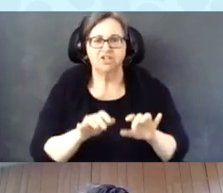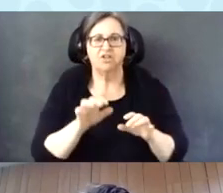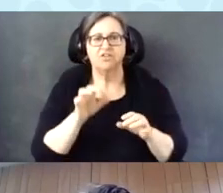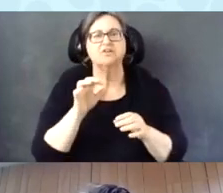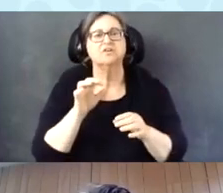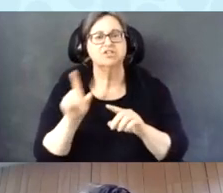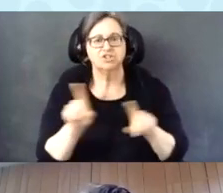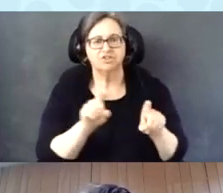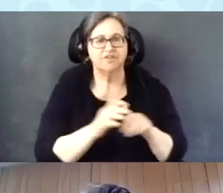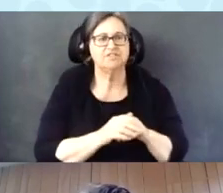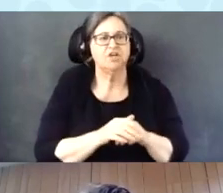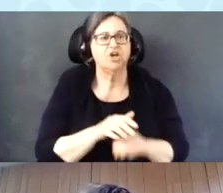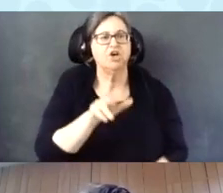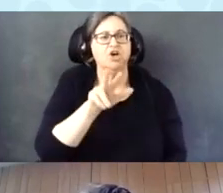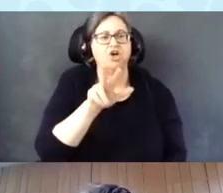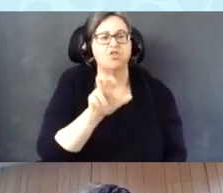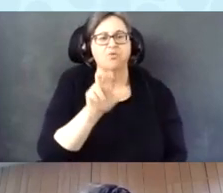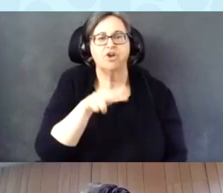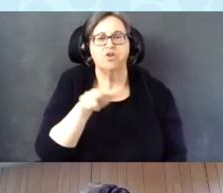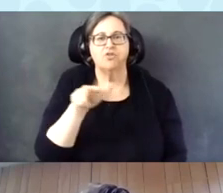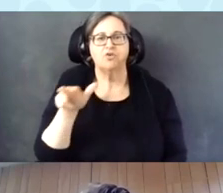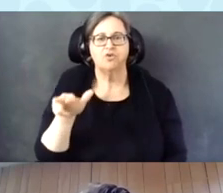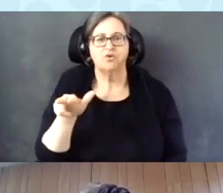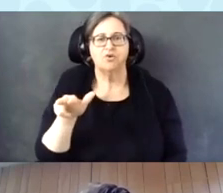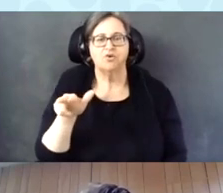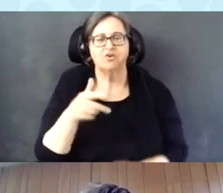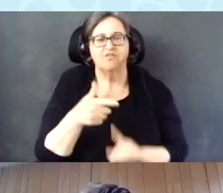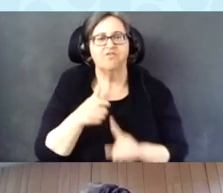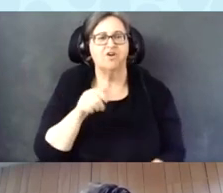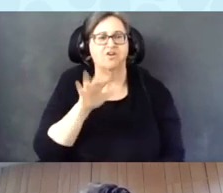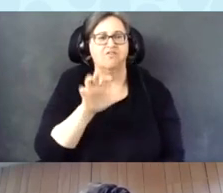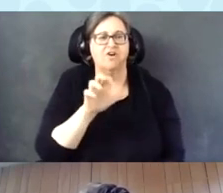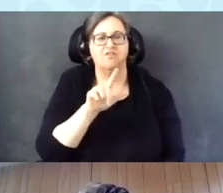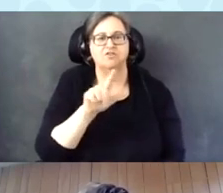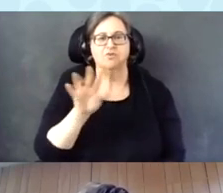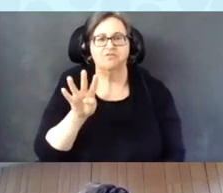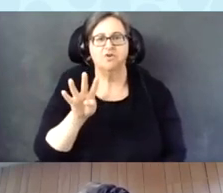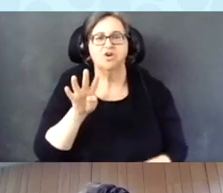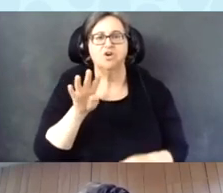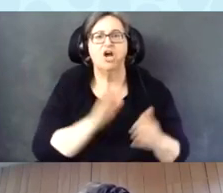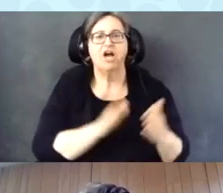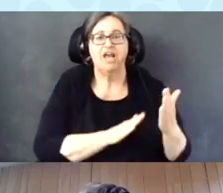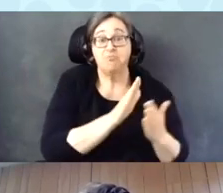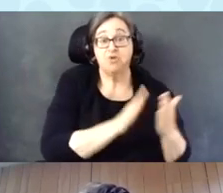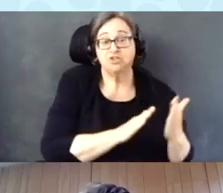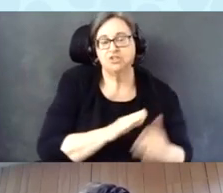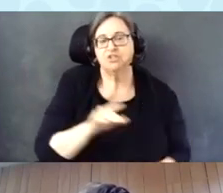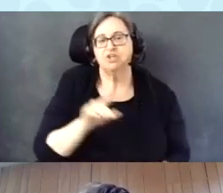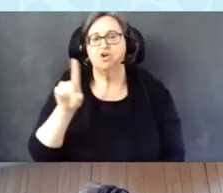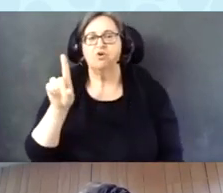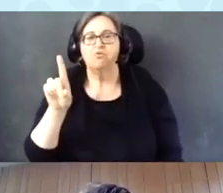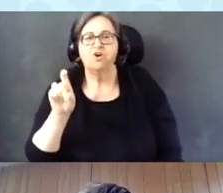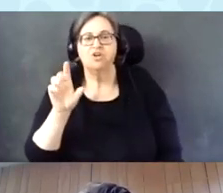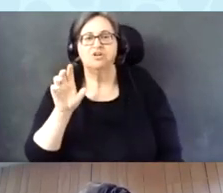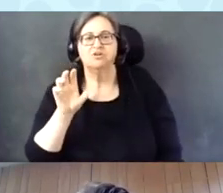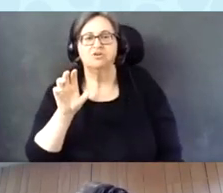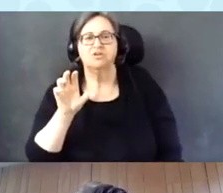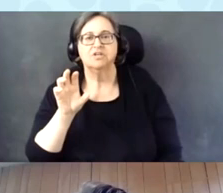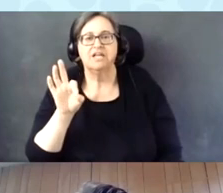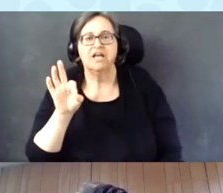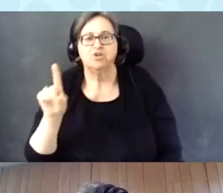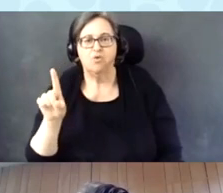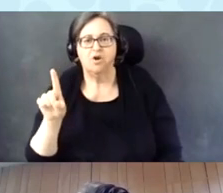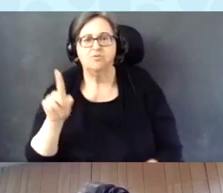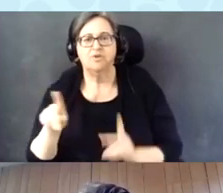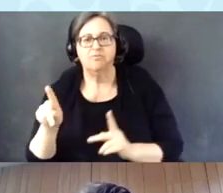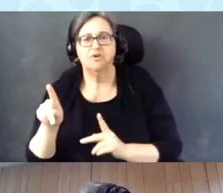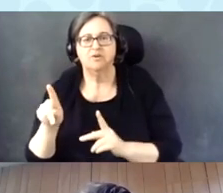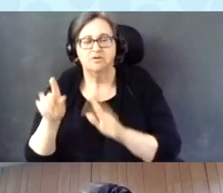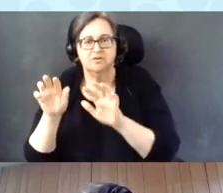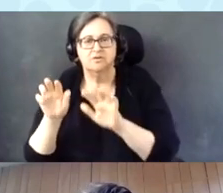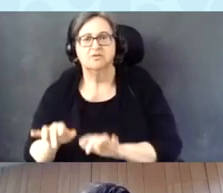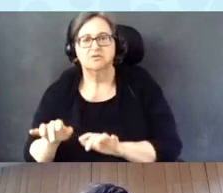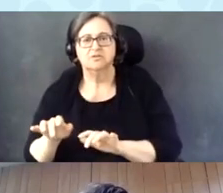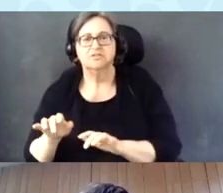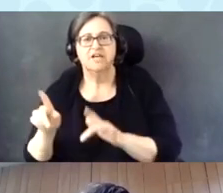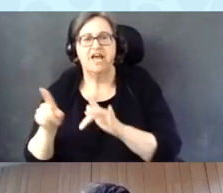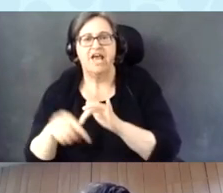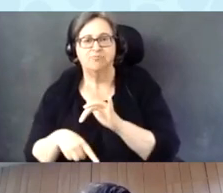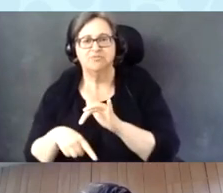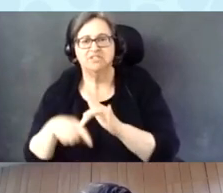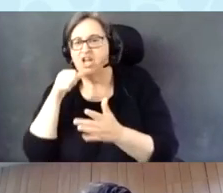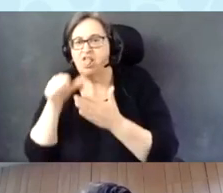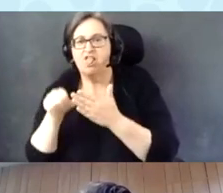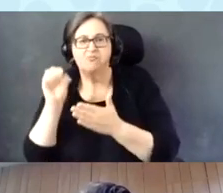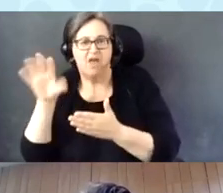333 of those were in-person, whereas 191 completed by absentee or by mail survey.